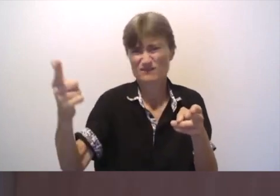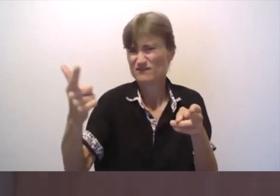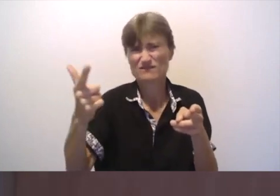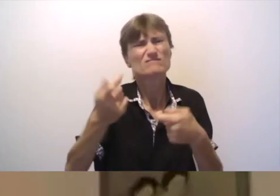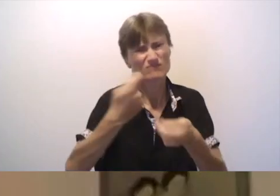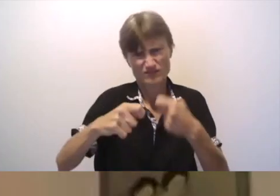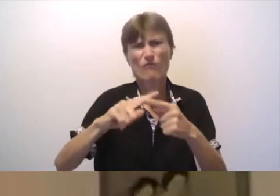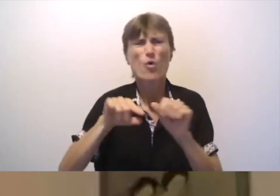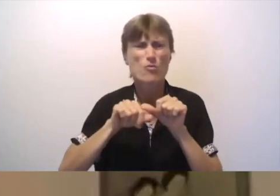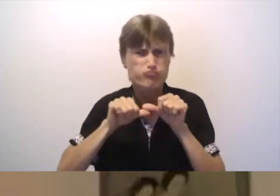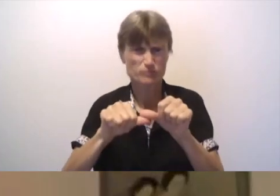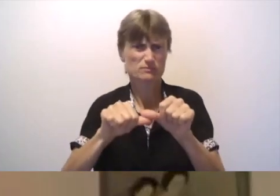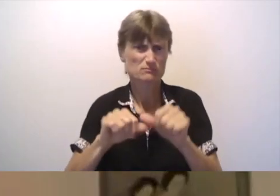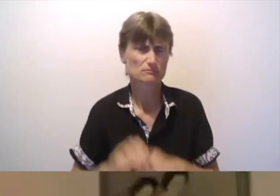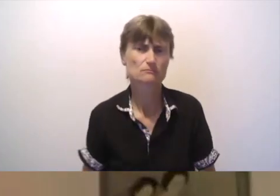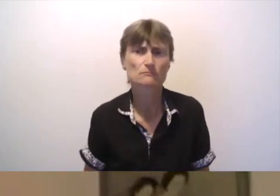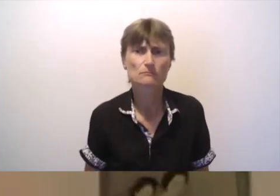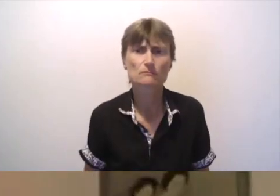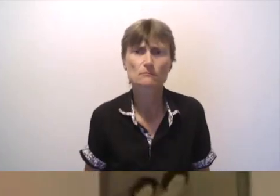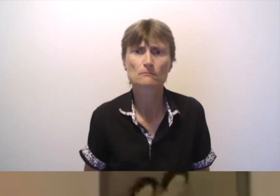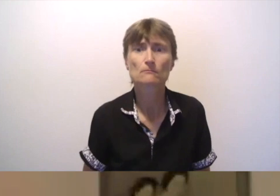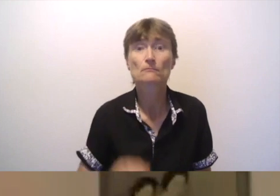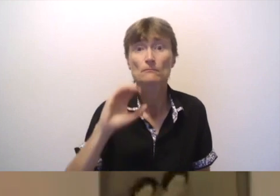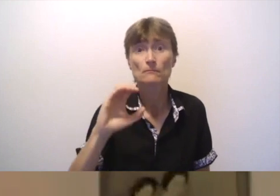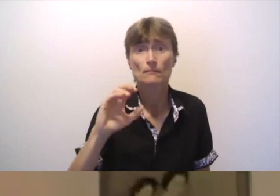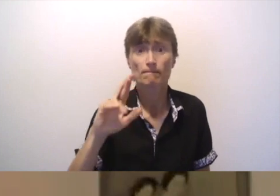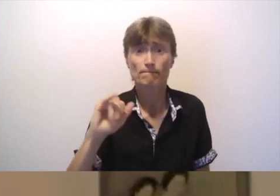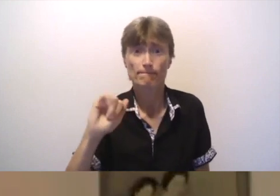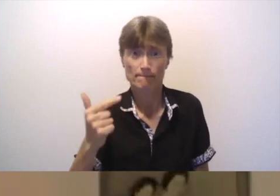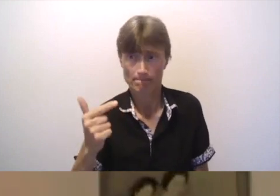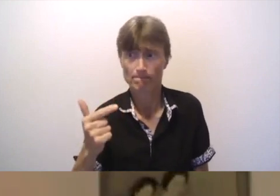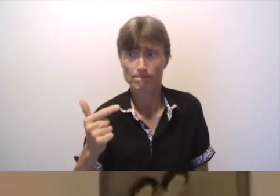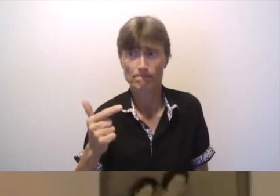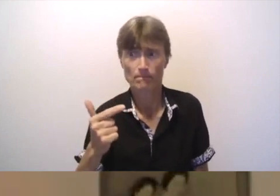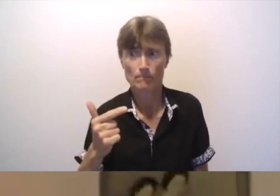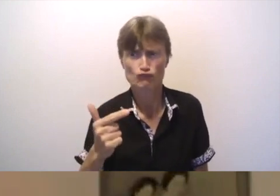so the idea of how does the arts work with other communities to